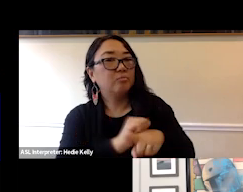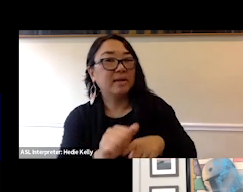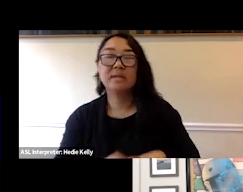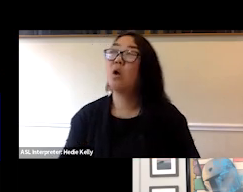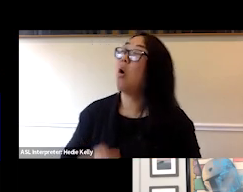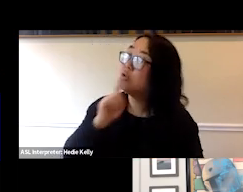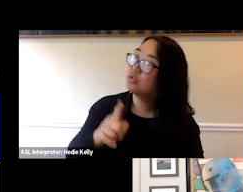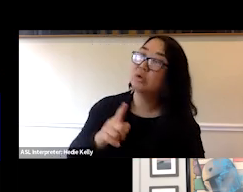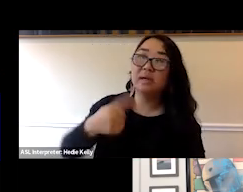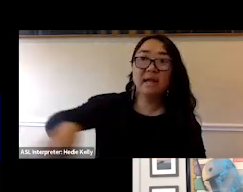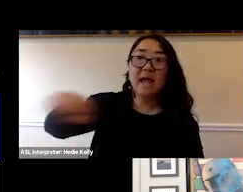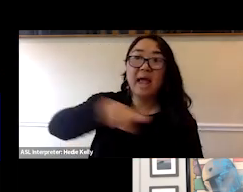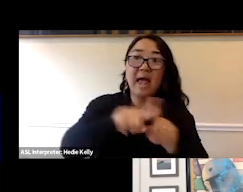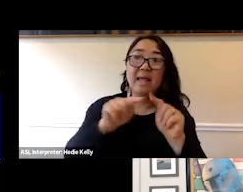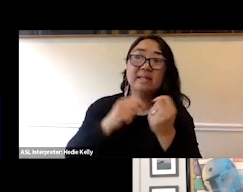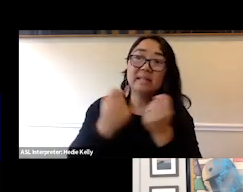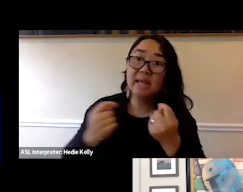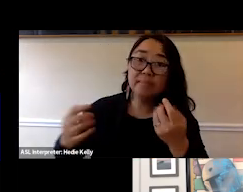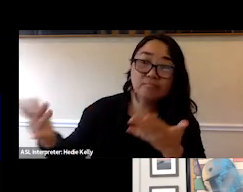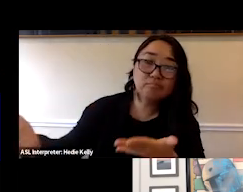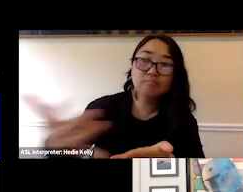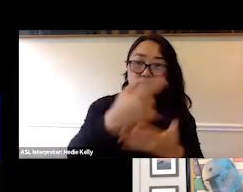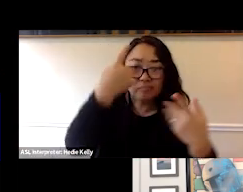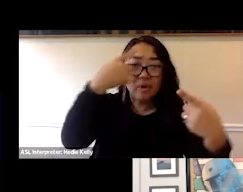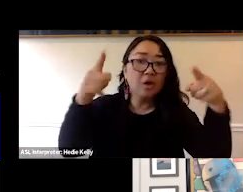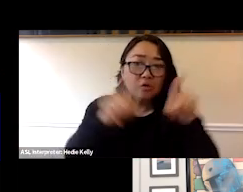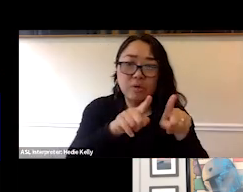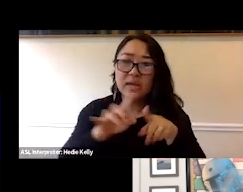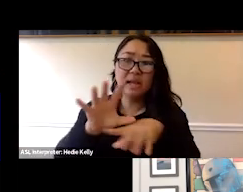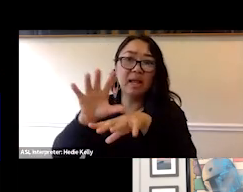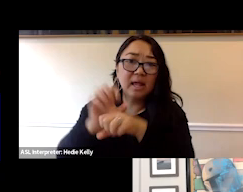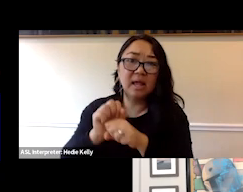team collectively was kind of getting acclimated to accessibility and inclusive